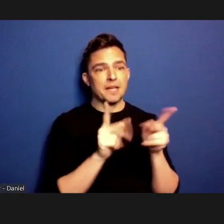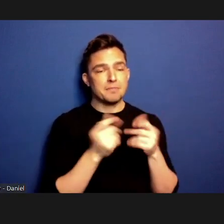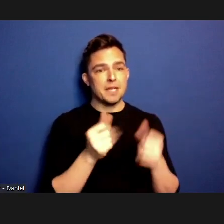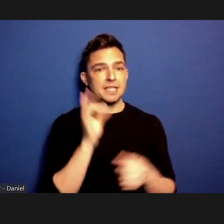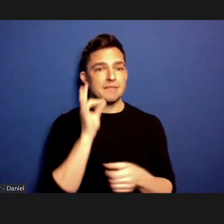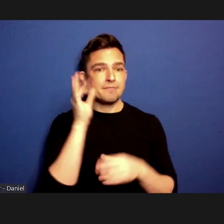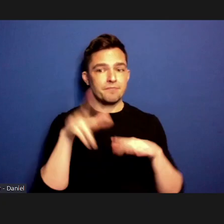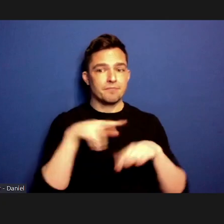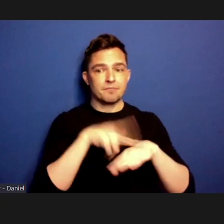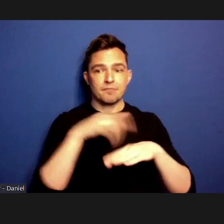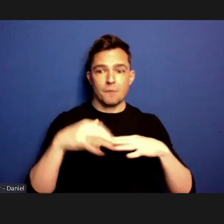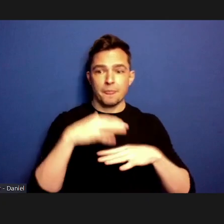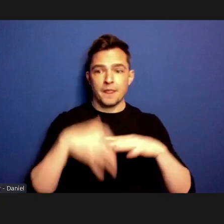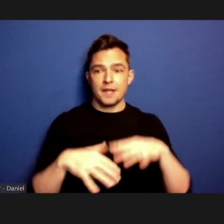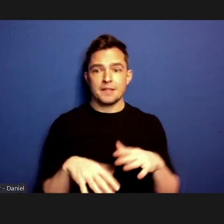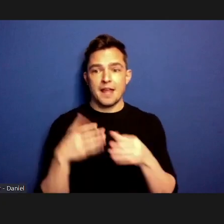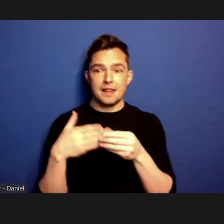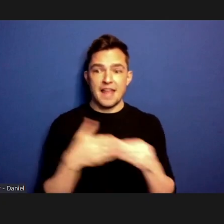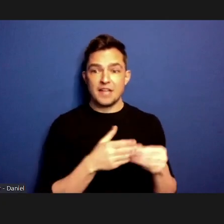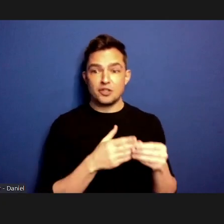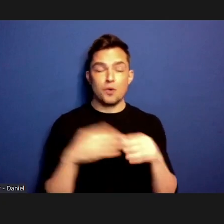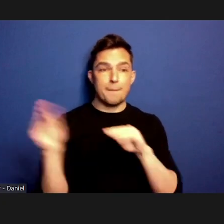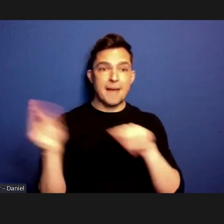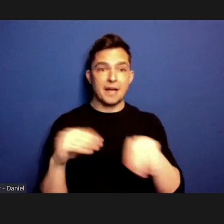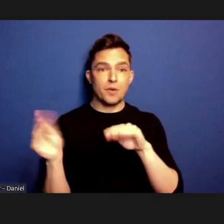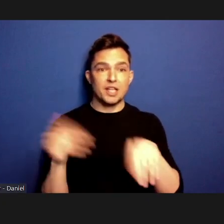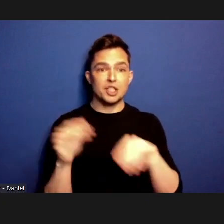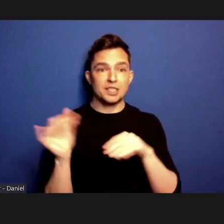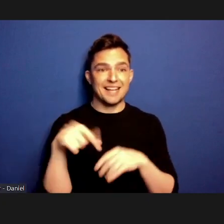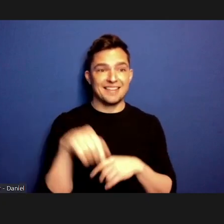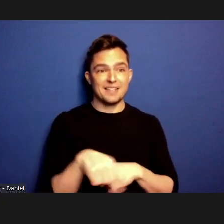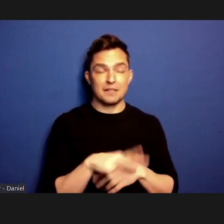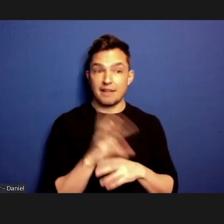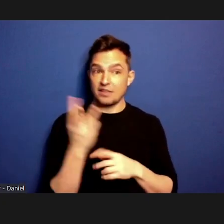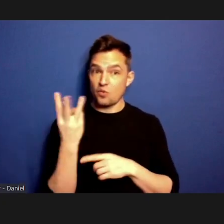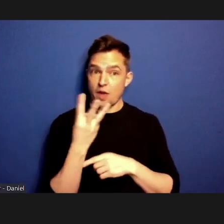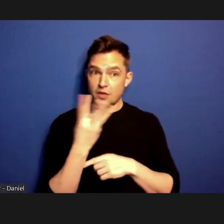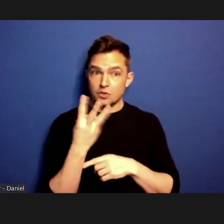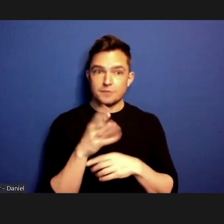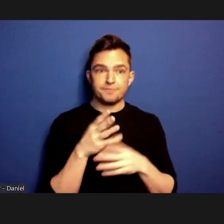to places like this. So, the West consistently in the international community, in the West